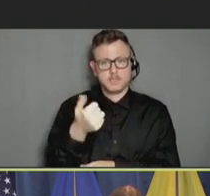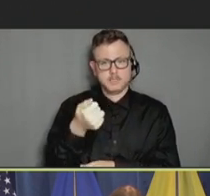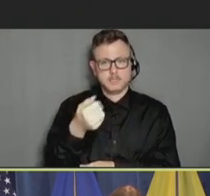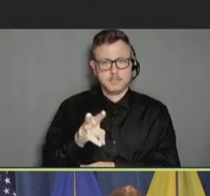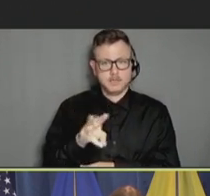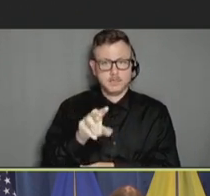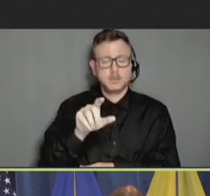2022.